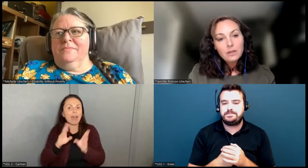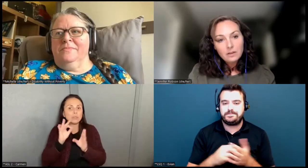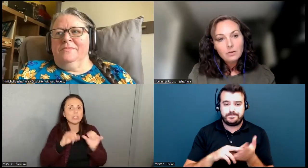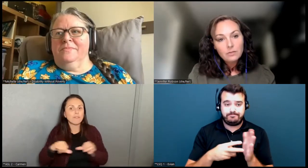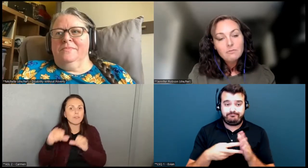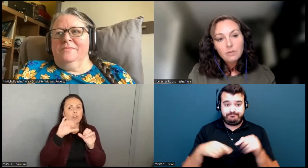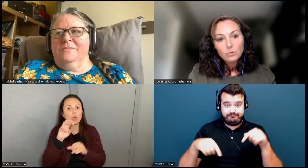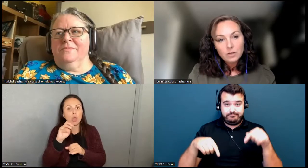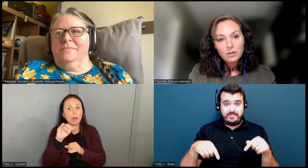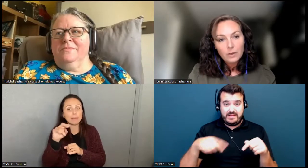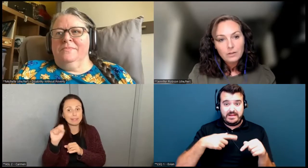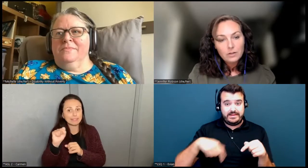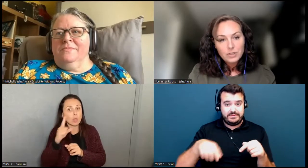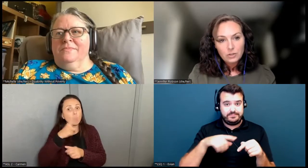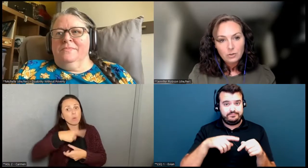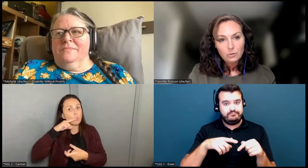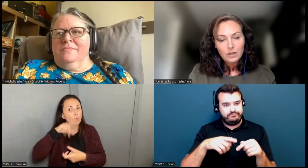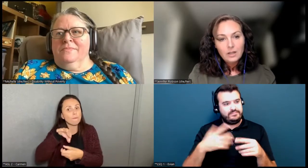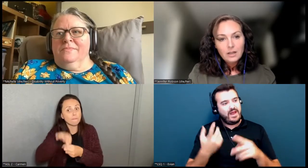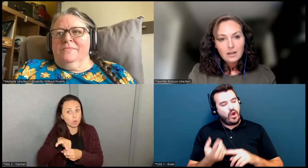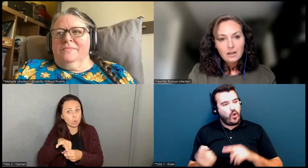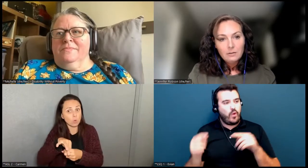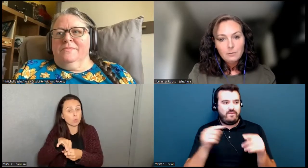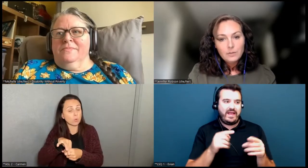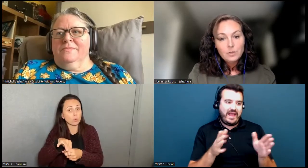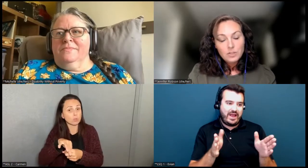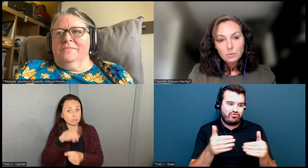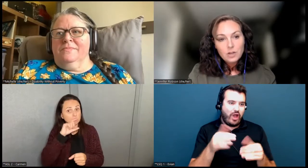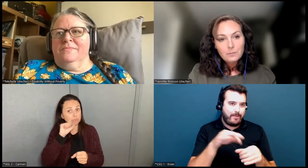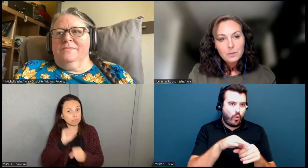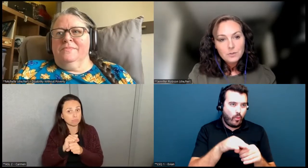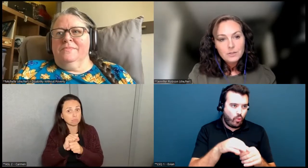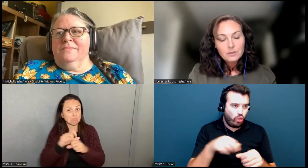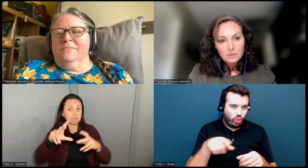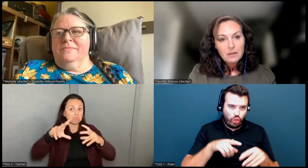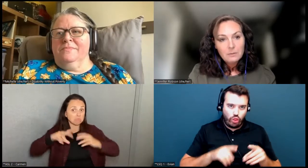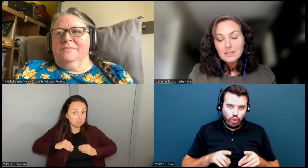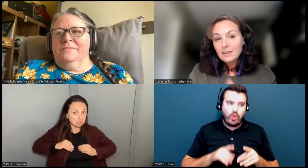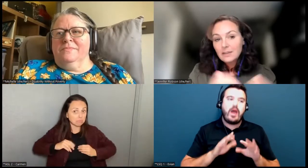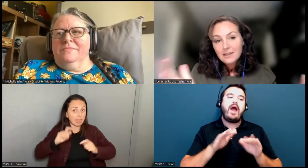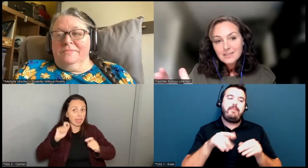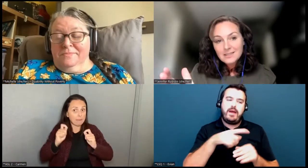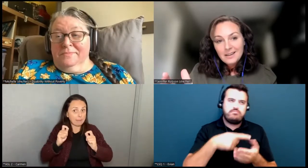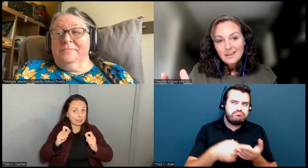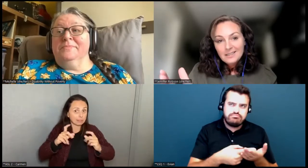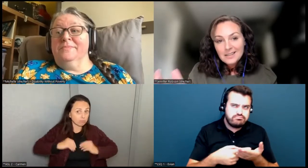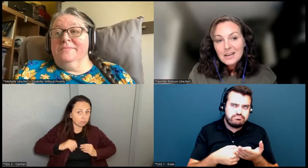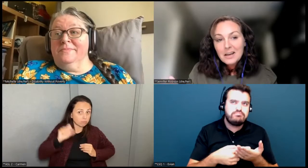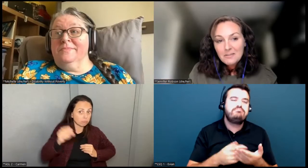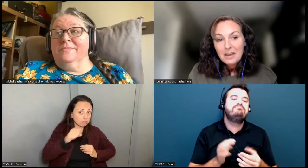WHERE THEY VOTE ON WHETHER TO -- TO ADOPT THOSE AMENDMENTS. THAT'S -- THAT'S KIND OF